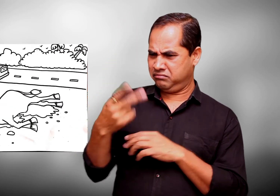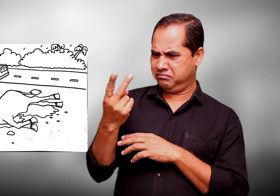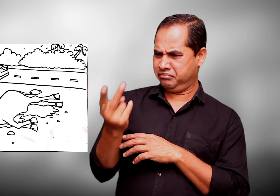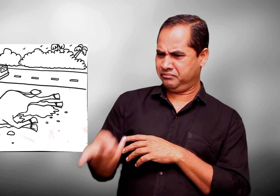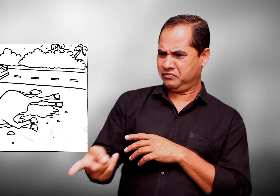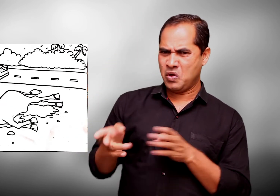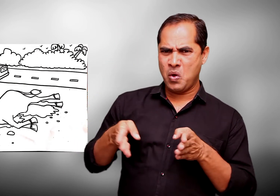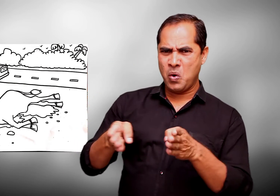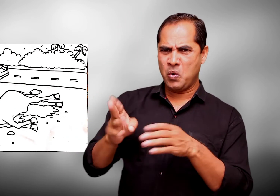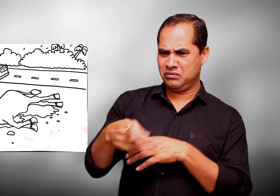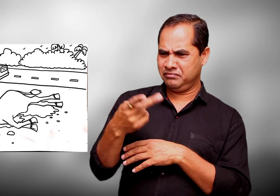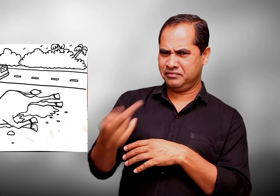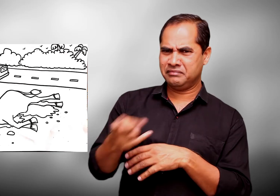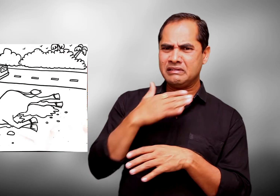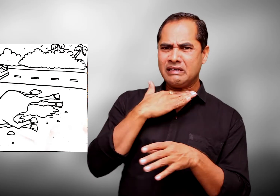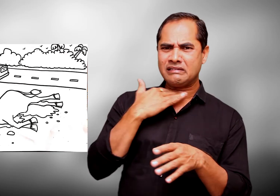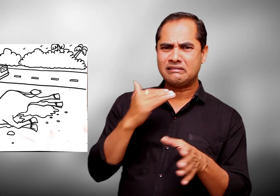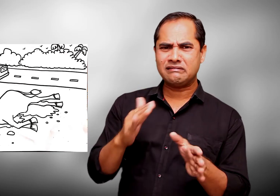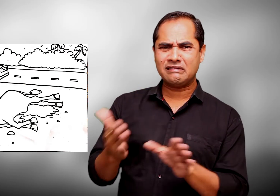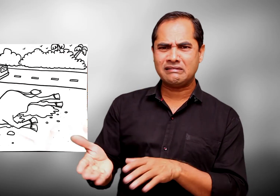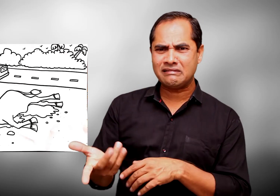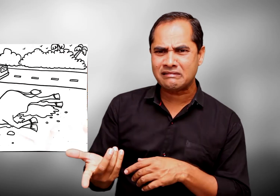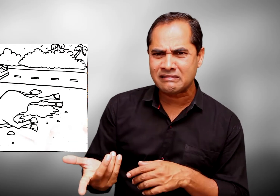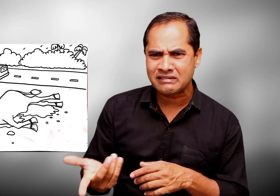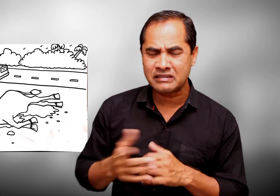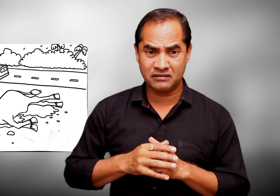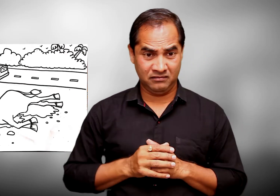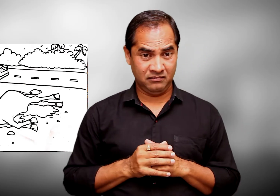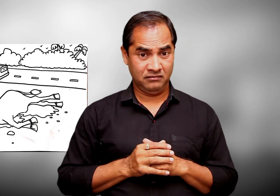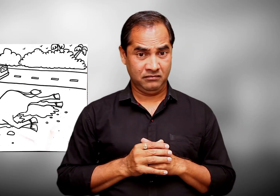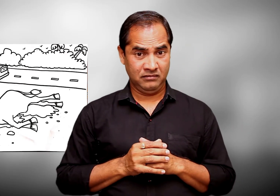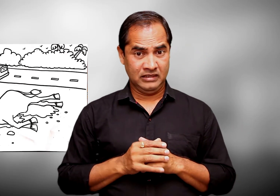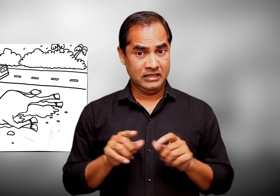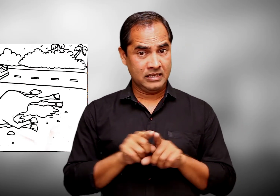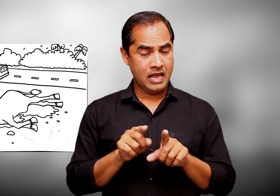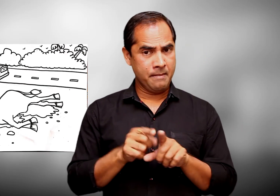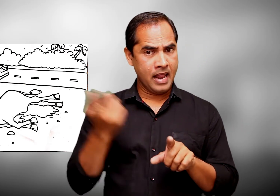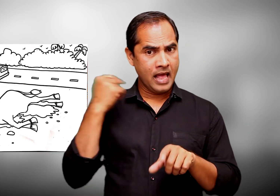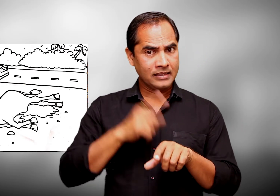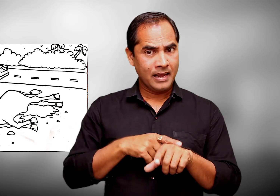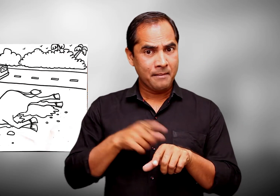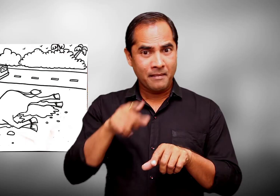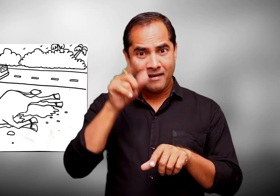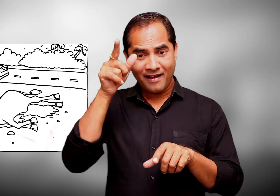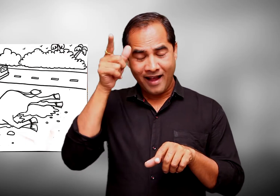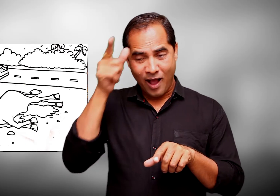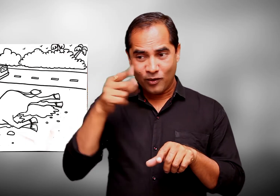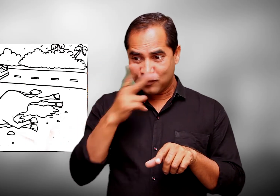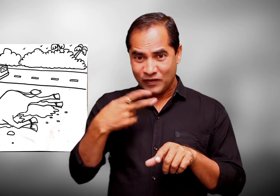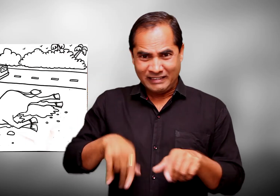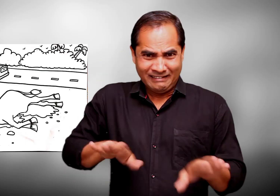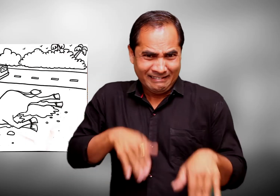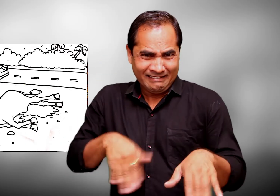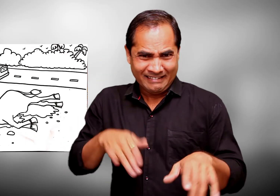young cow lying dead, by the roadside, just where it had been struck by a